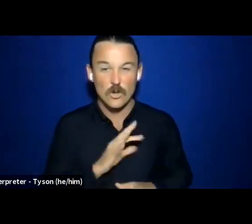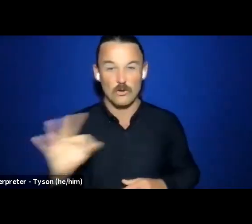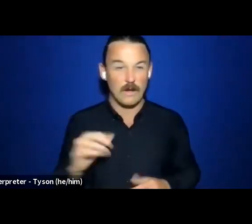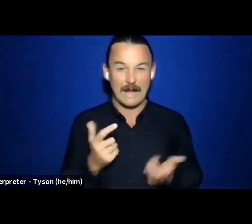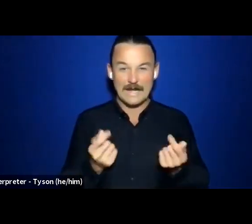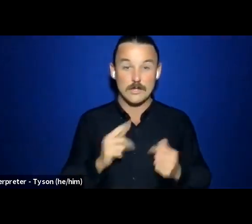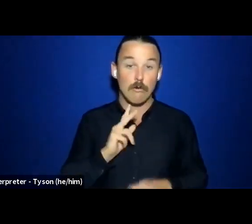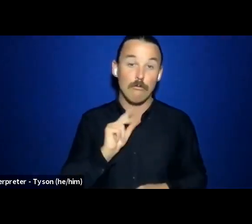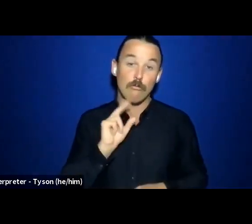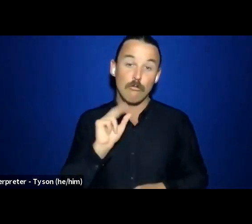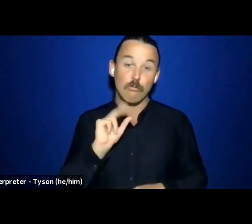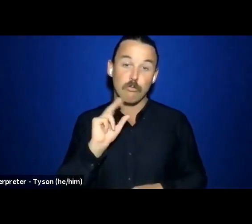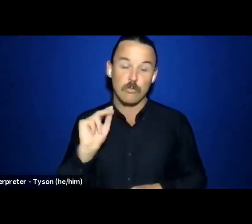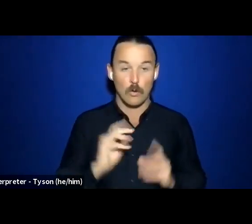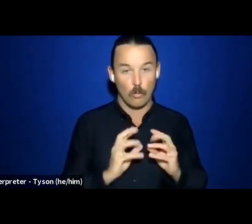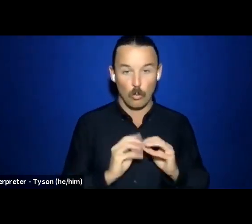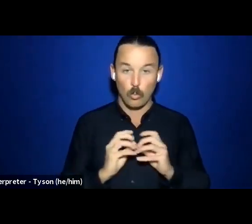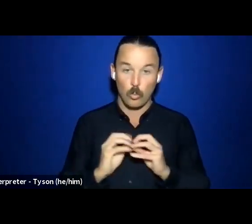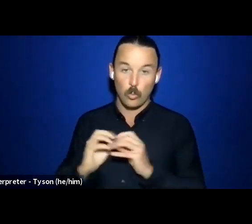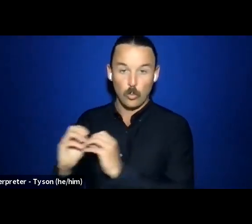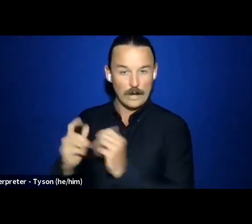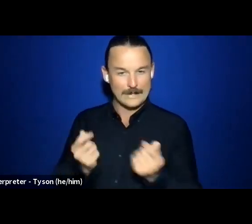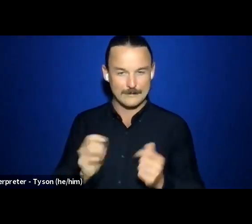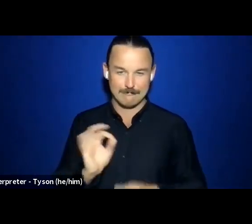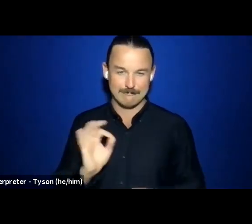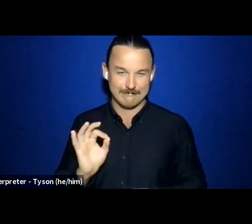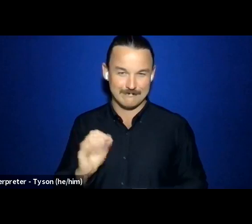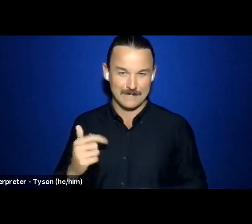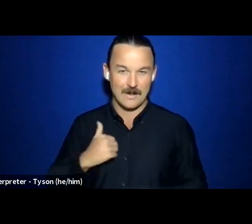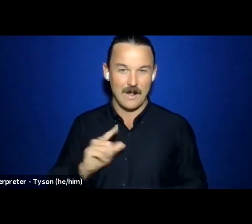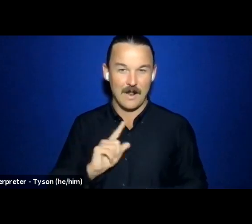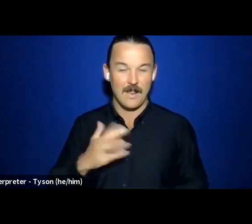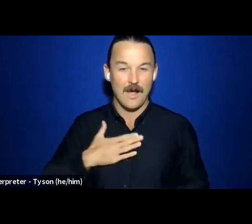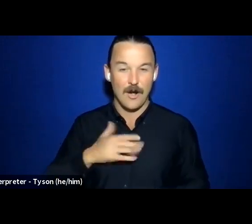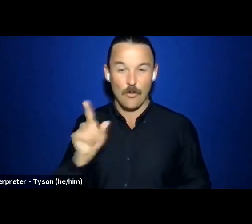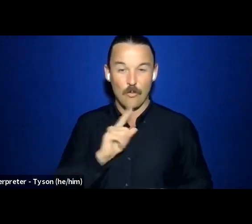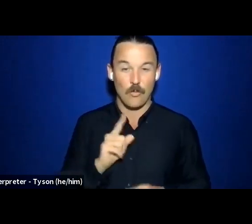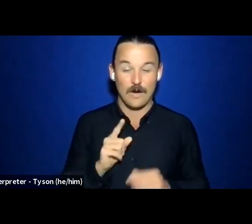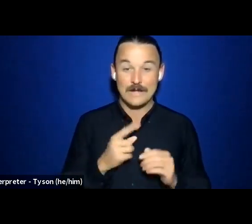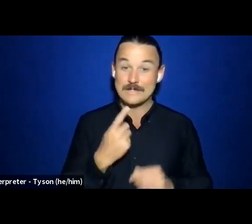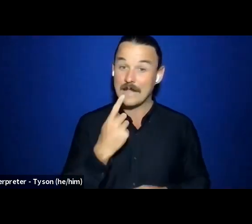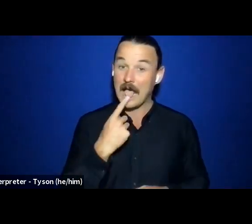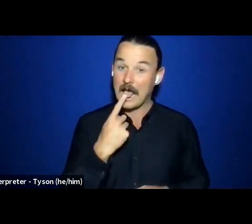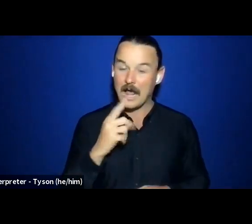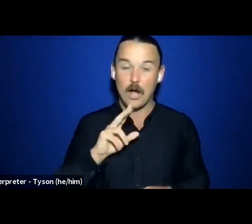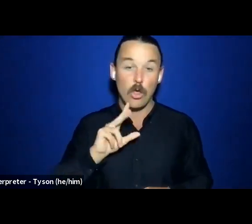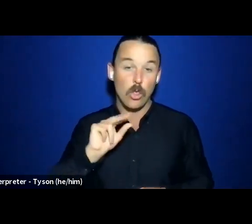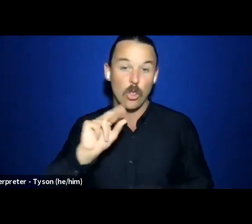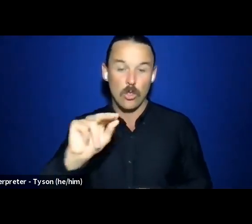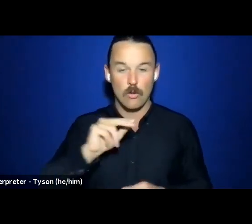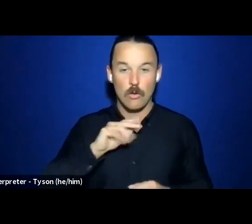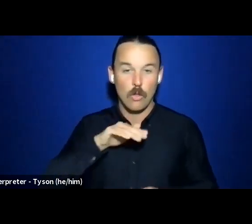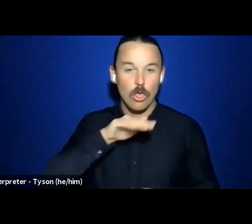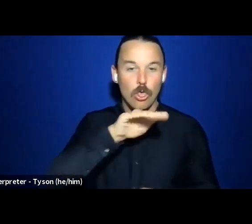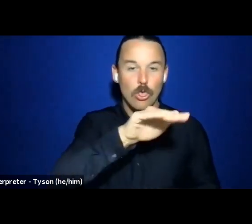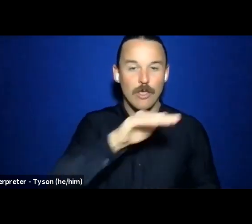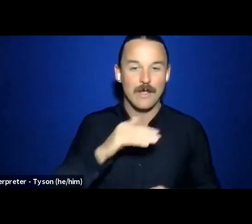arguably unwieldy doesn't easily roll off the tongue which is also something but I like. e doing both publicly and privately in my spare time, LGBT